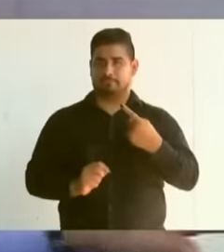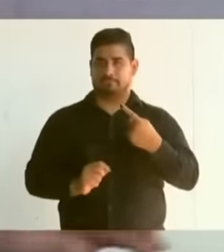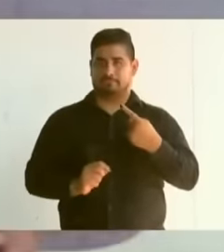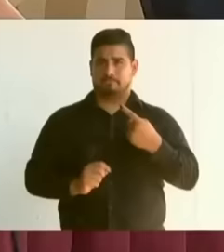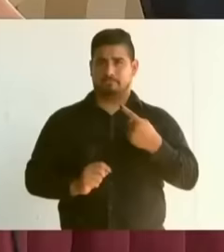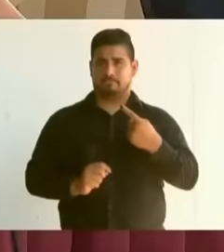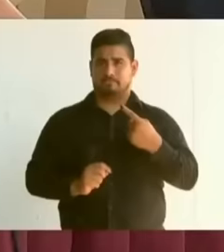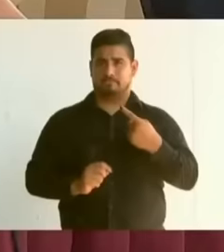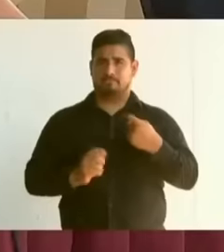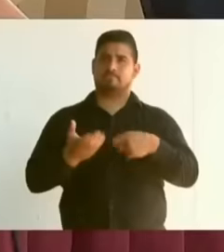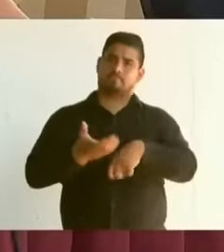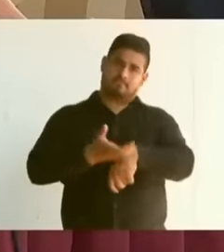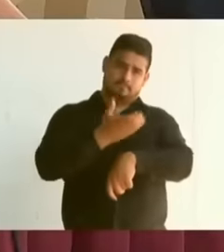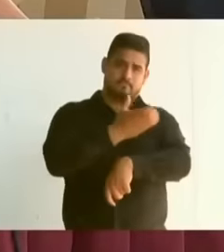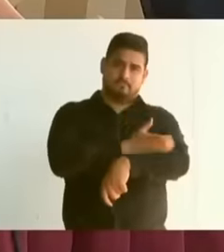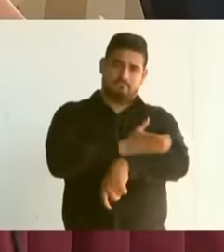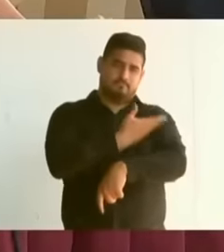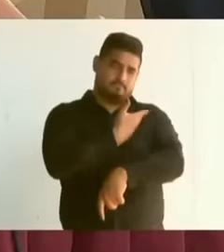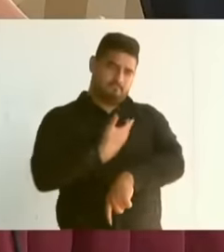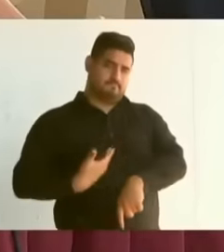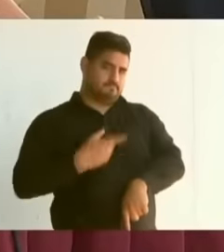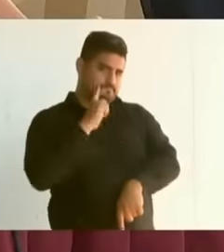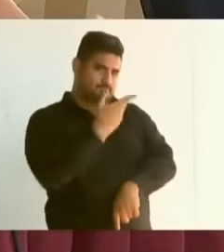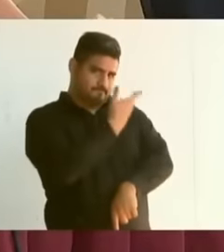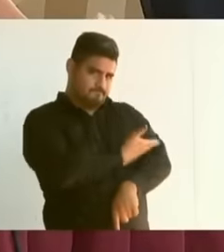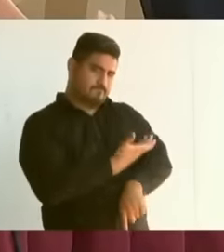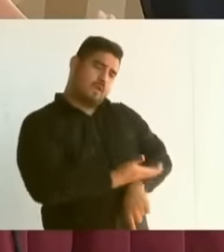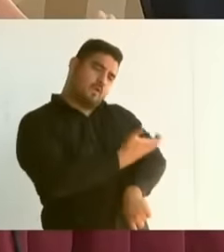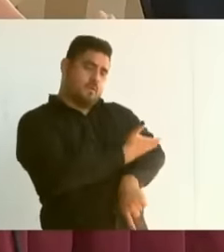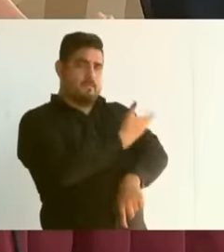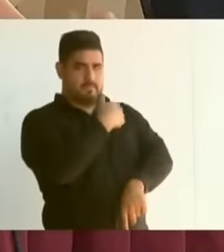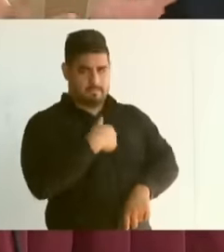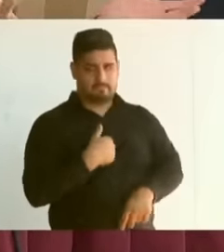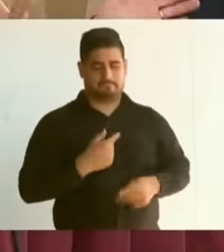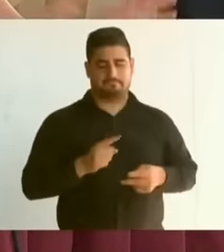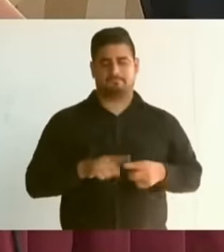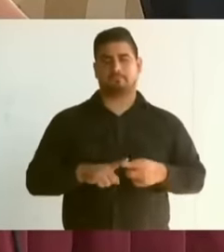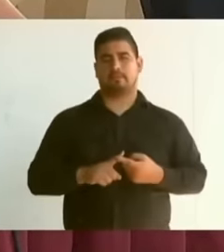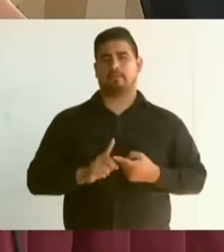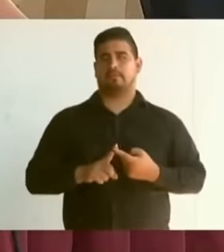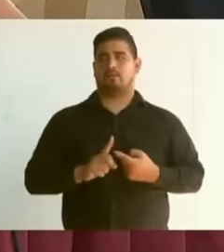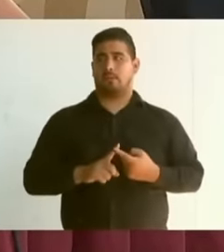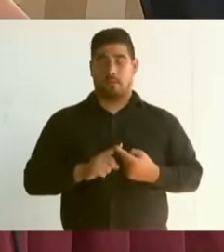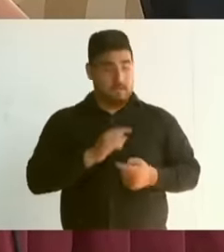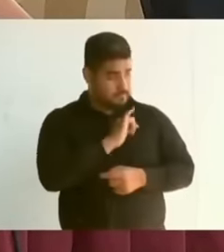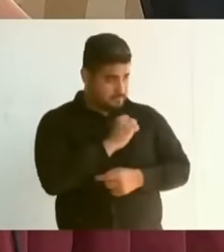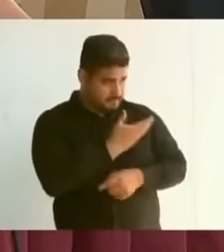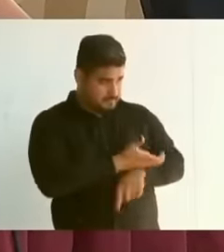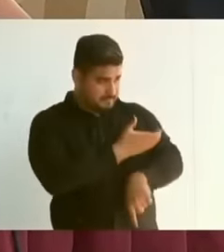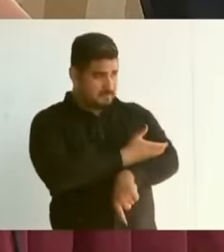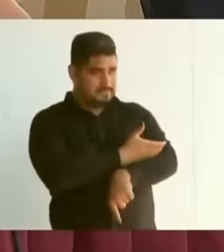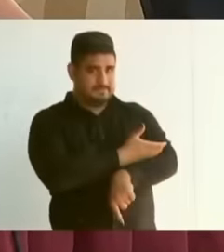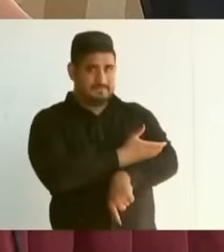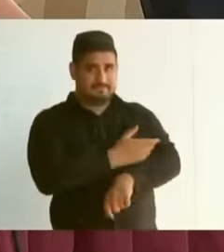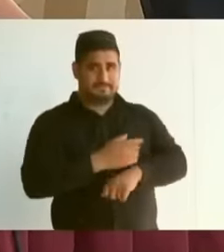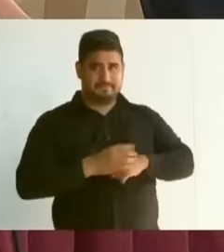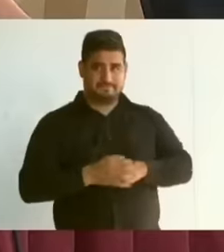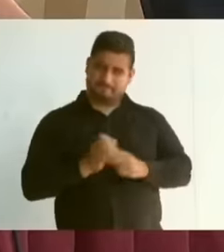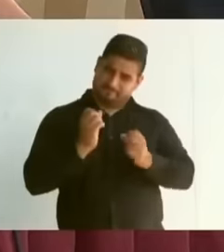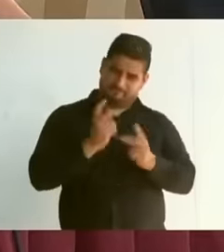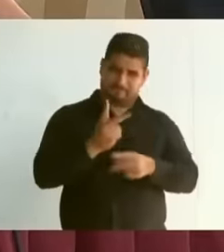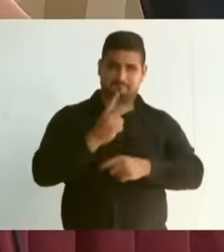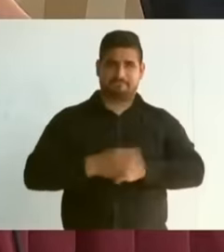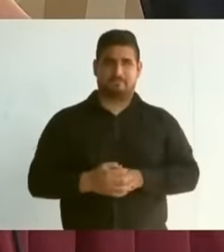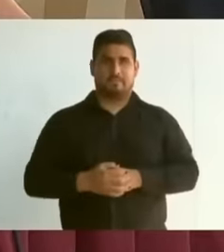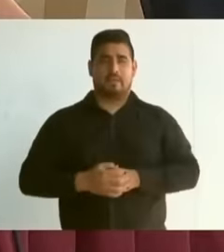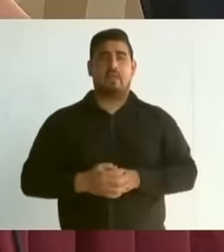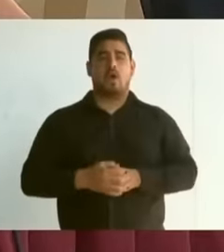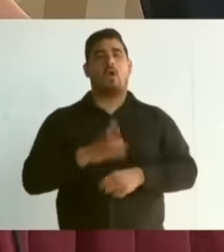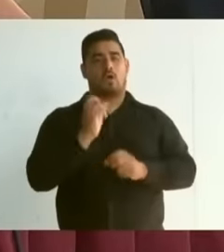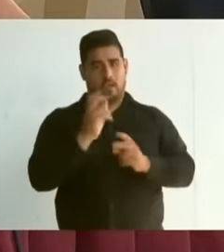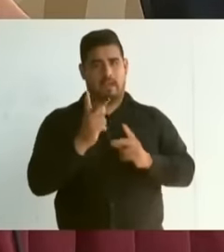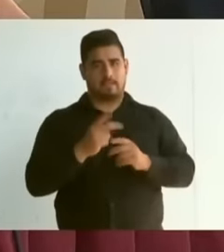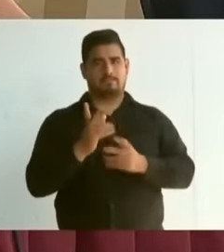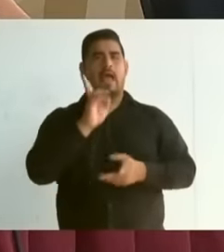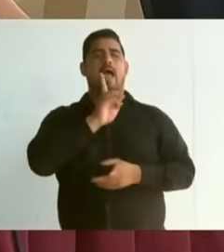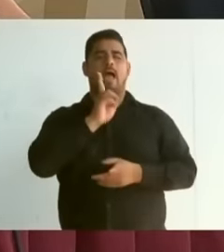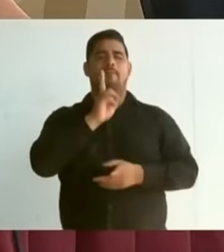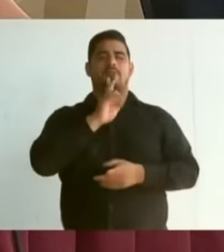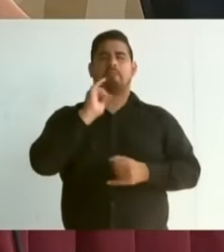the president accompany me Yes she is going to accompany me Well then we are going to put it at the end of September